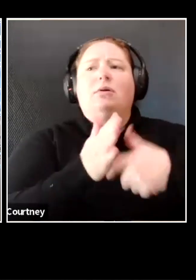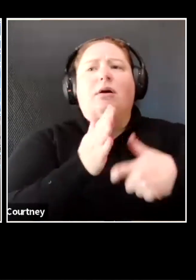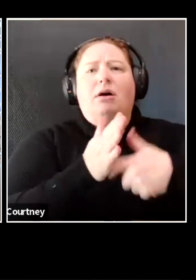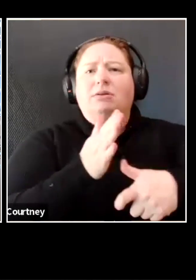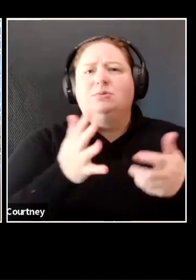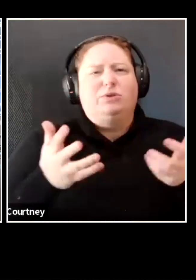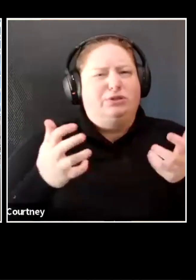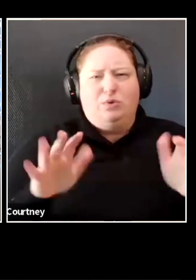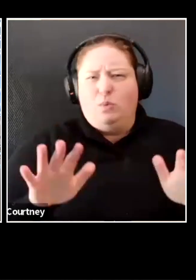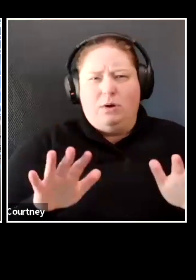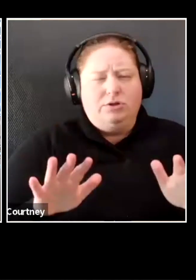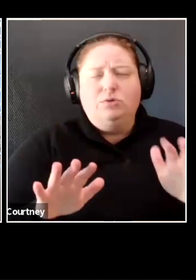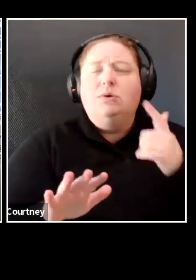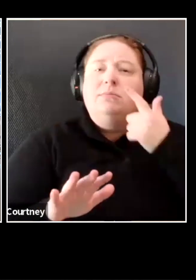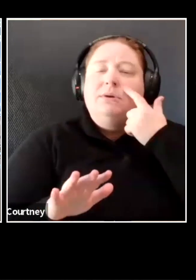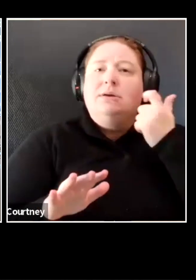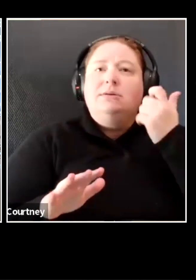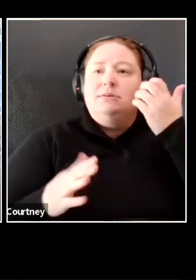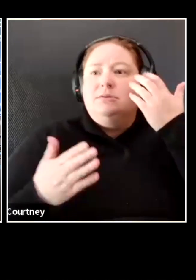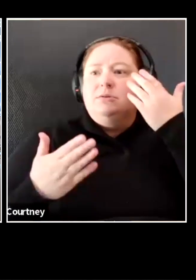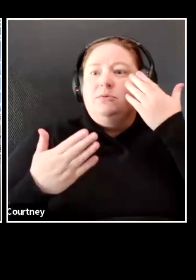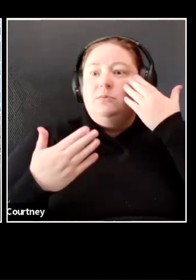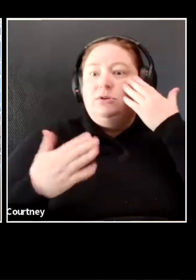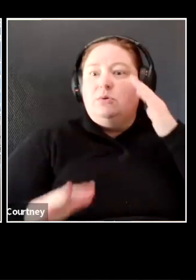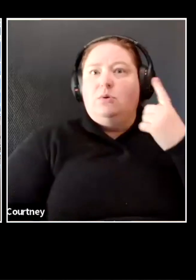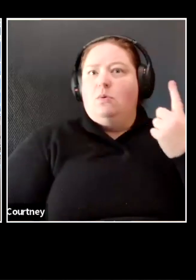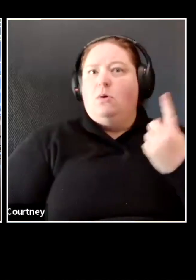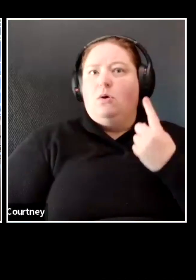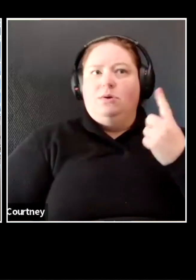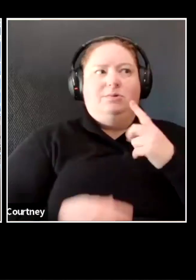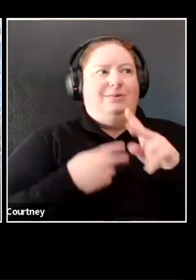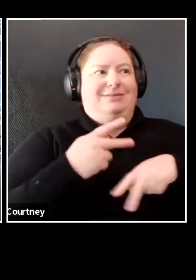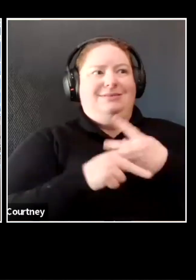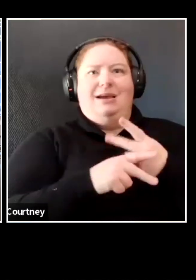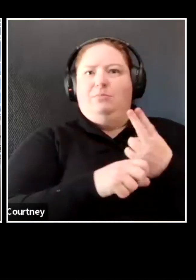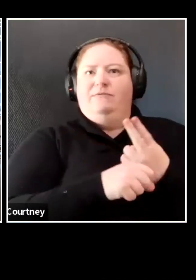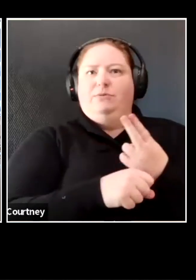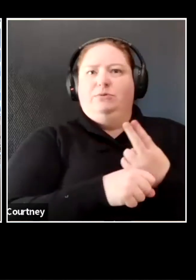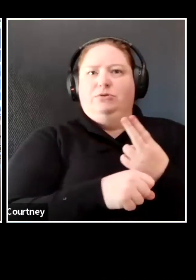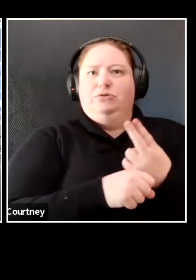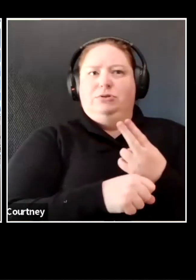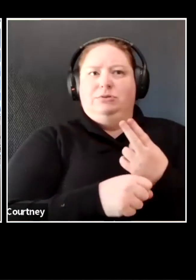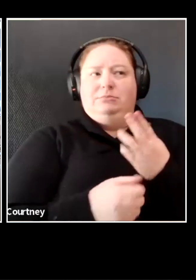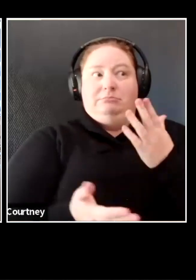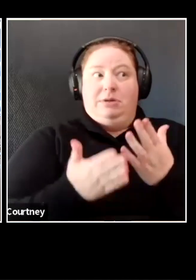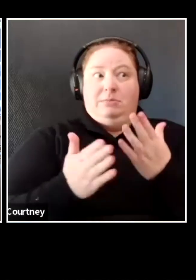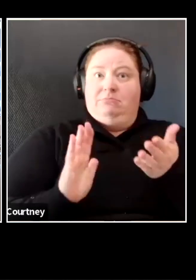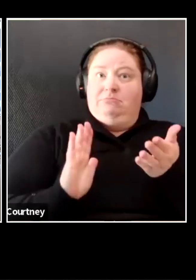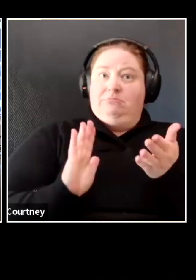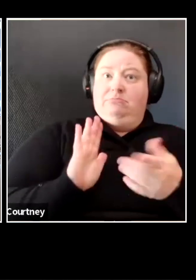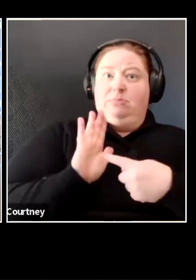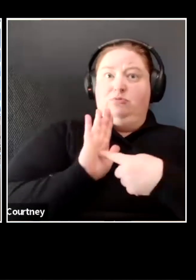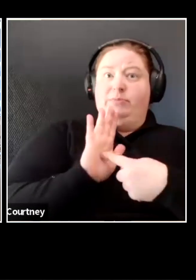we don't know always what types of users might be represented or modeled in different types of